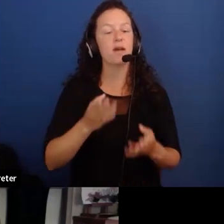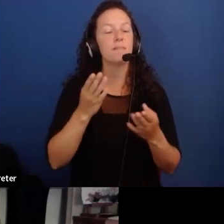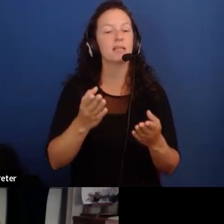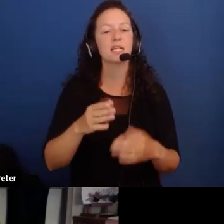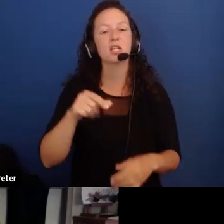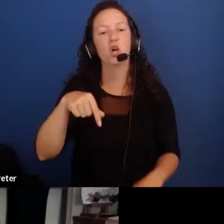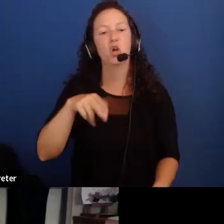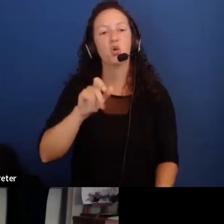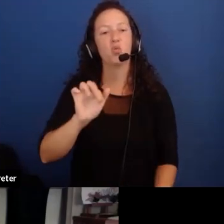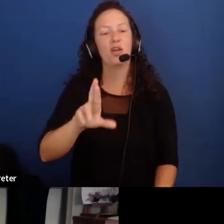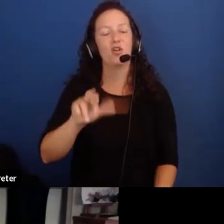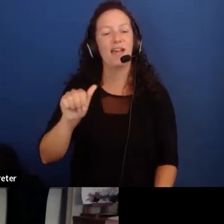a pay what you can.